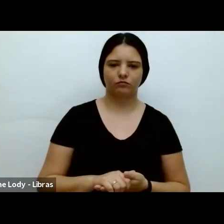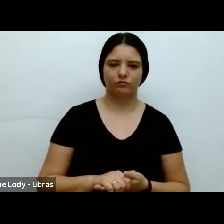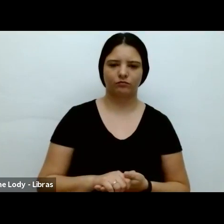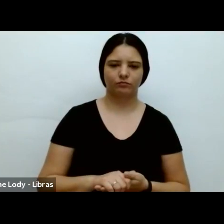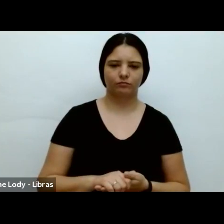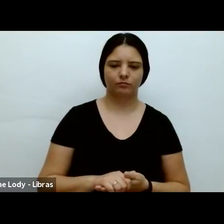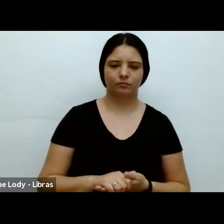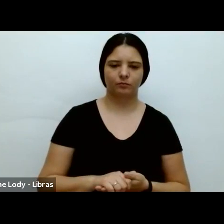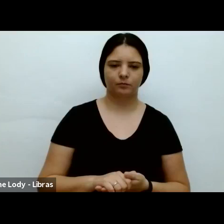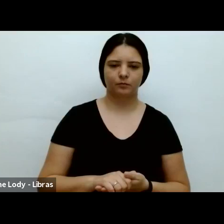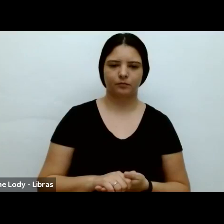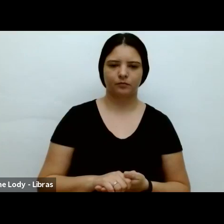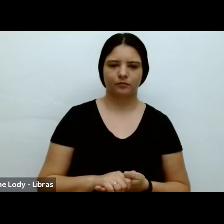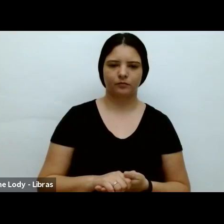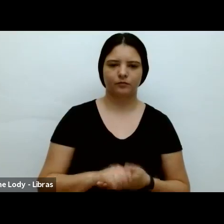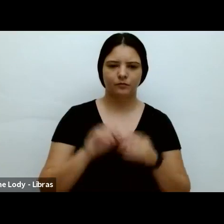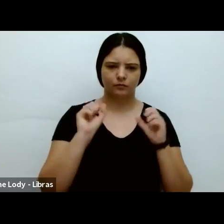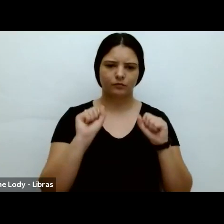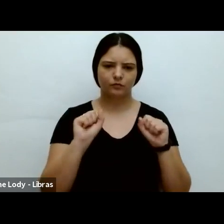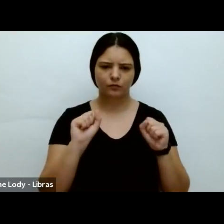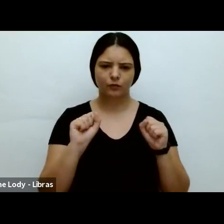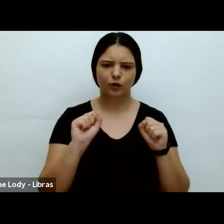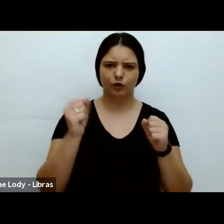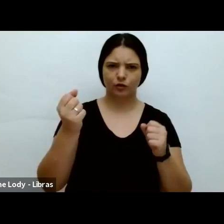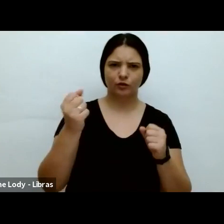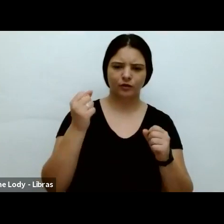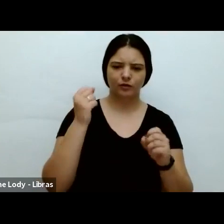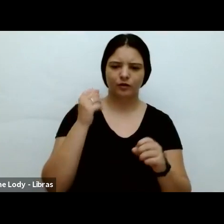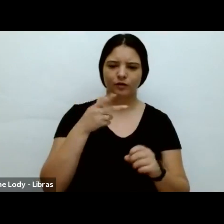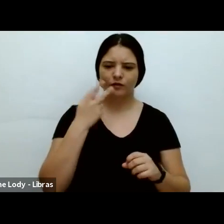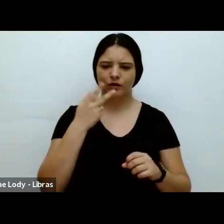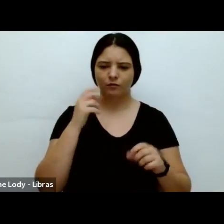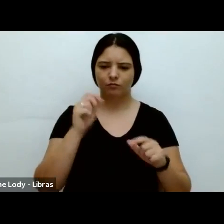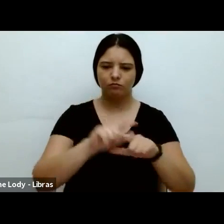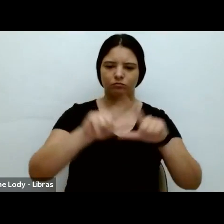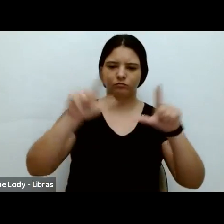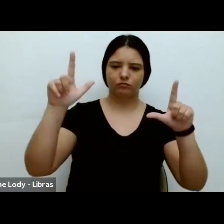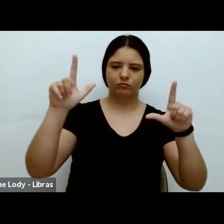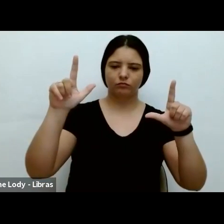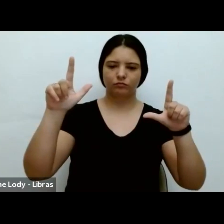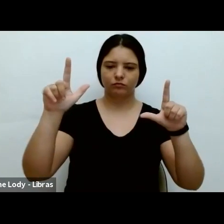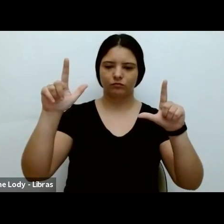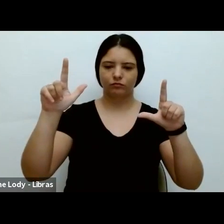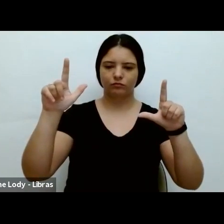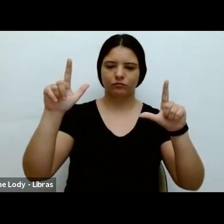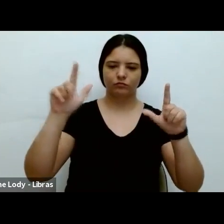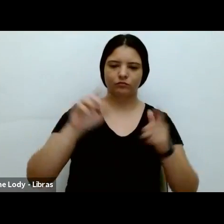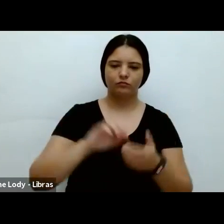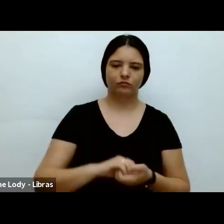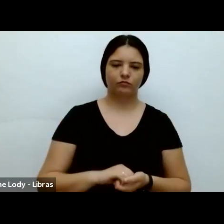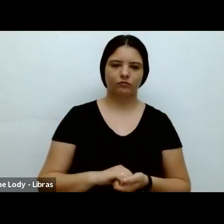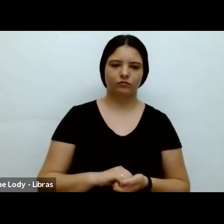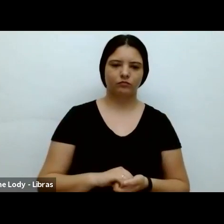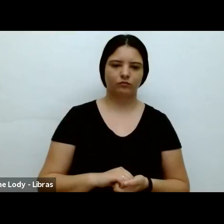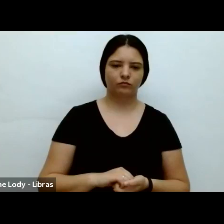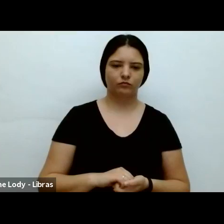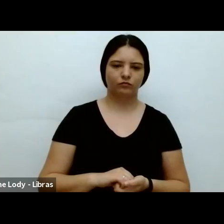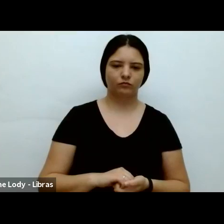Just a second, God class. It's 1130. follow up with the just Shockey.